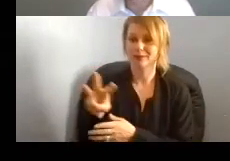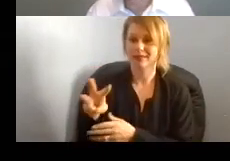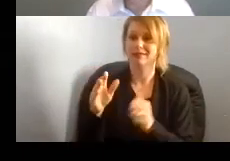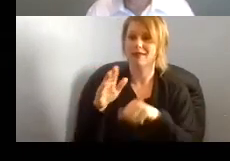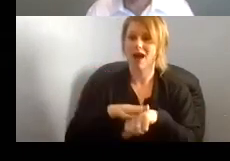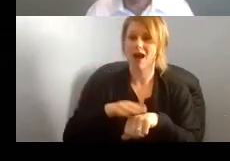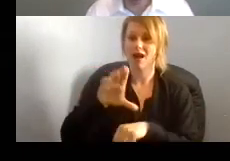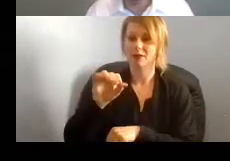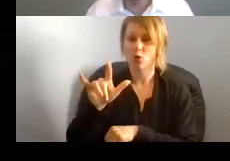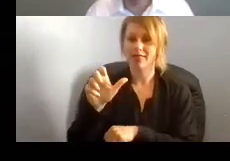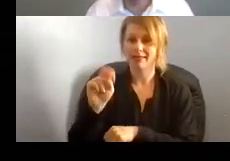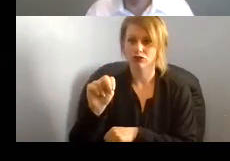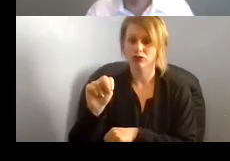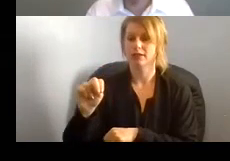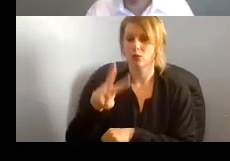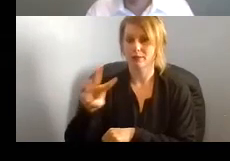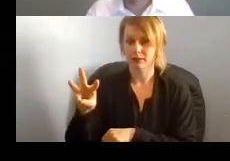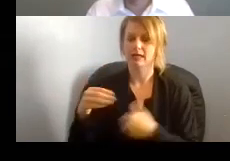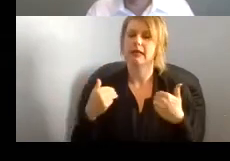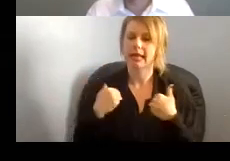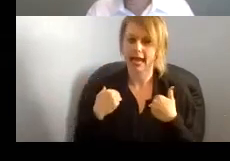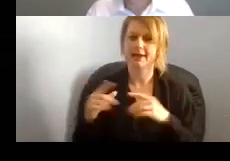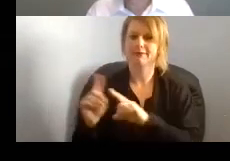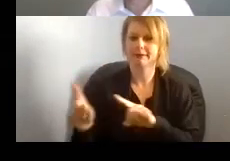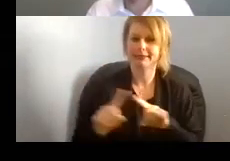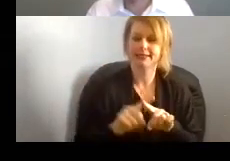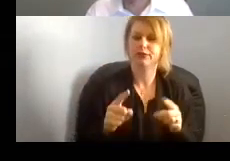includes presentations and materials for educators, parents, and other